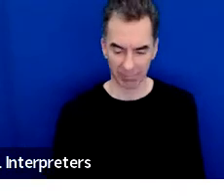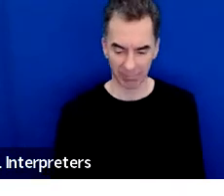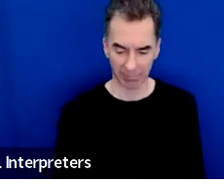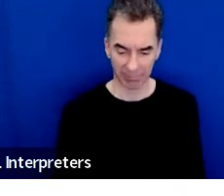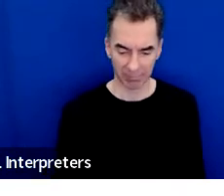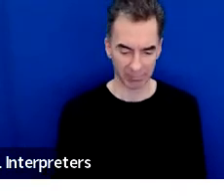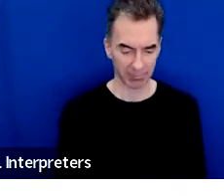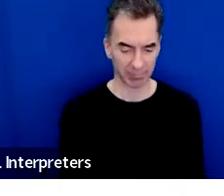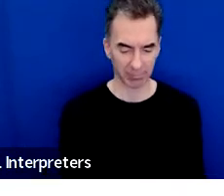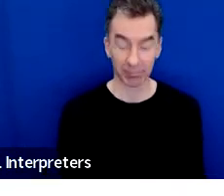Diana.